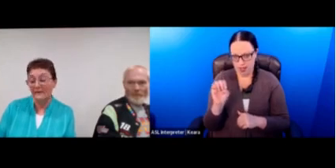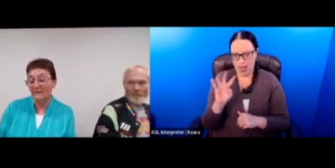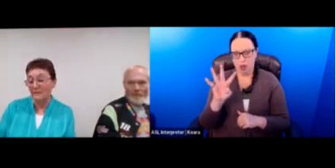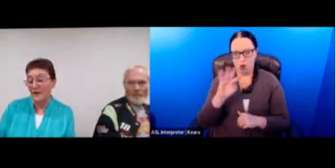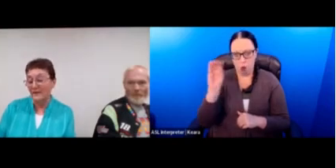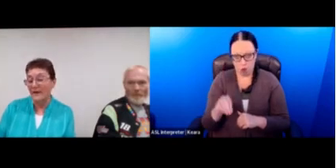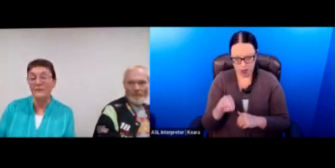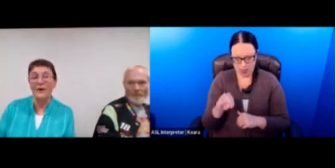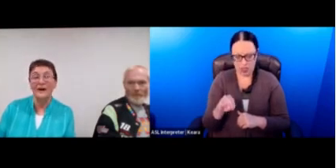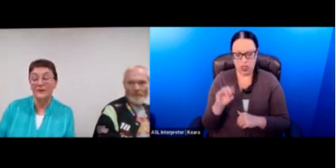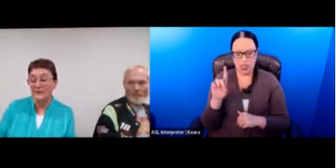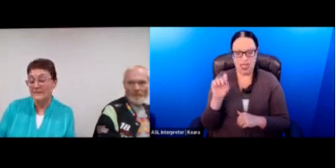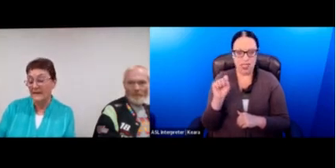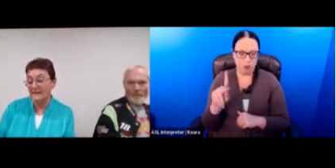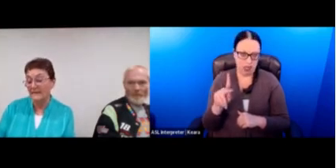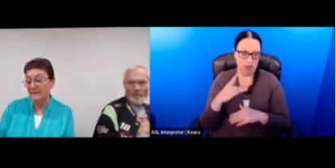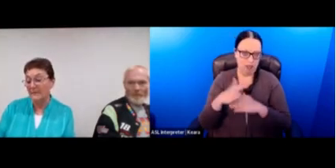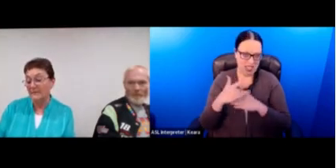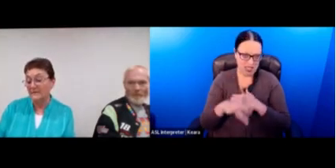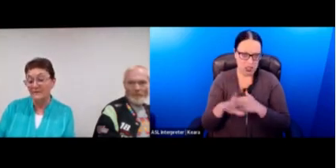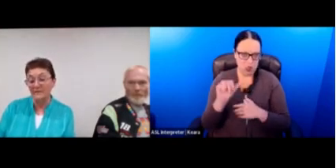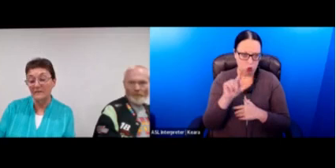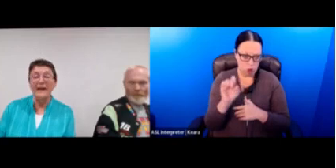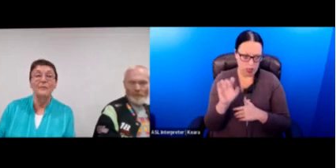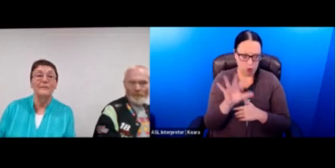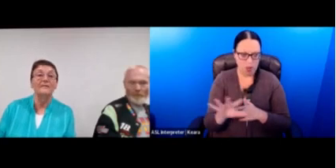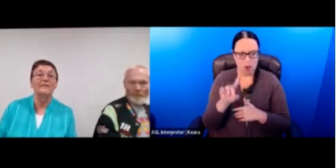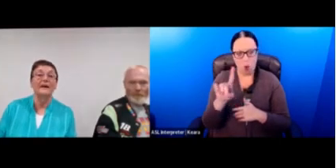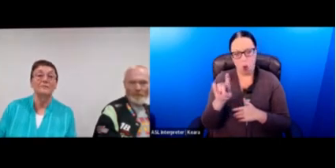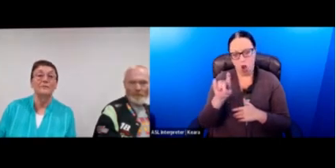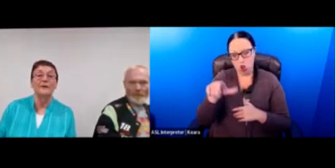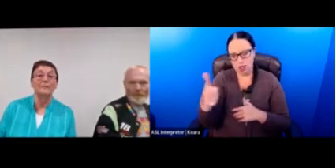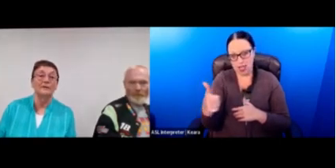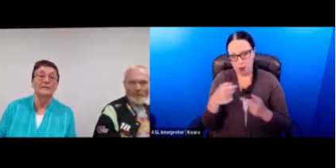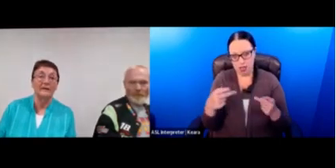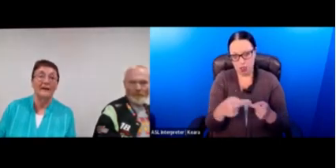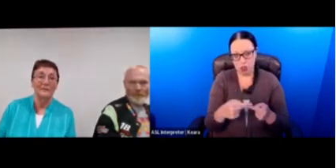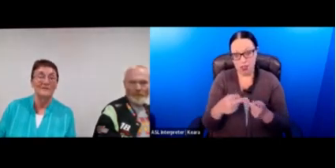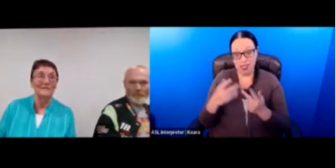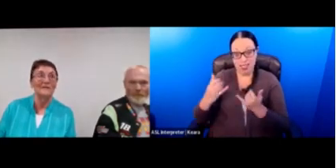vacancy rate we have around 110 positions. And we basically have three openings today, which is